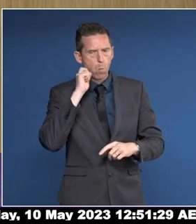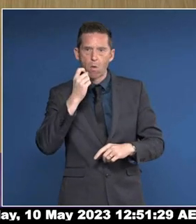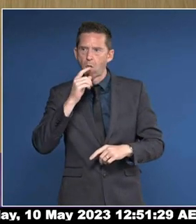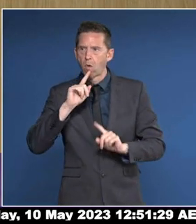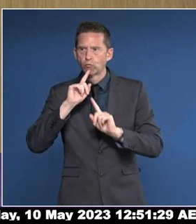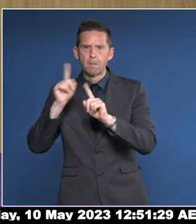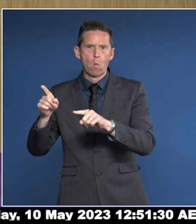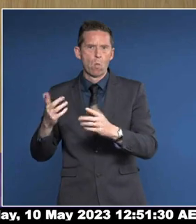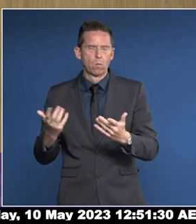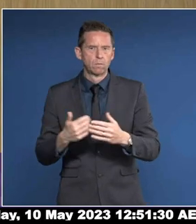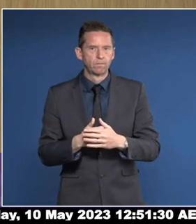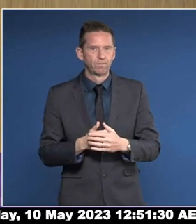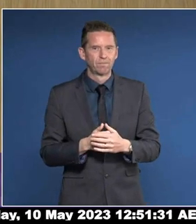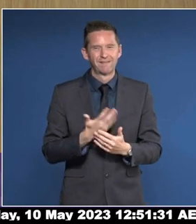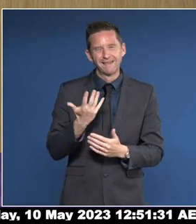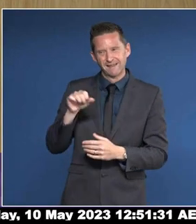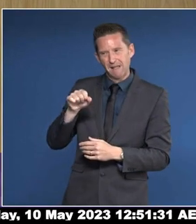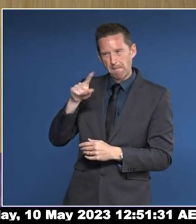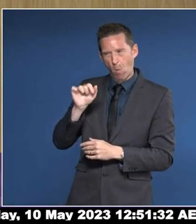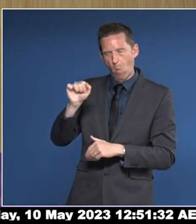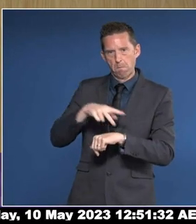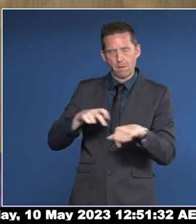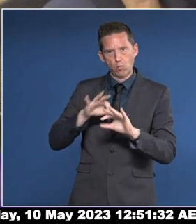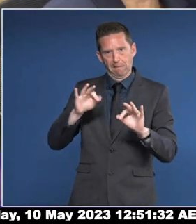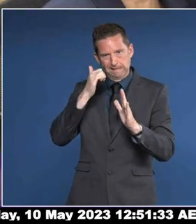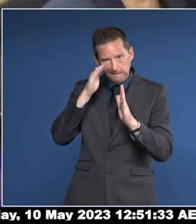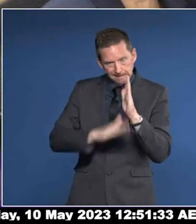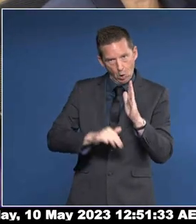But they don't have the expertise to know whether or not a child is or is not in good